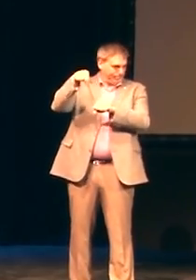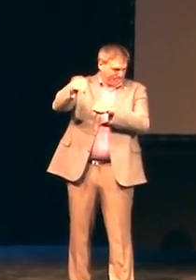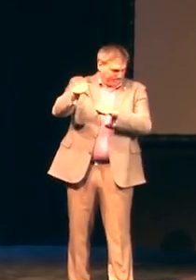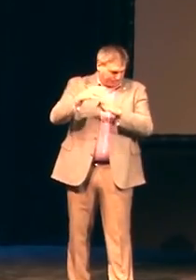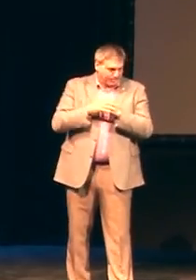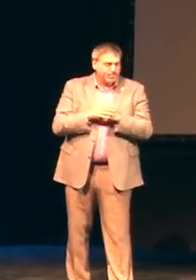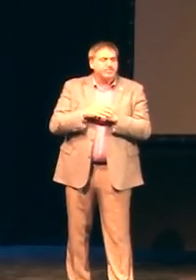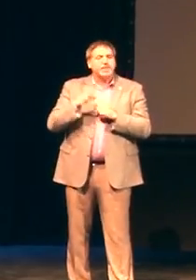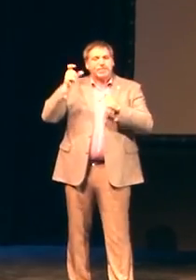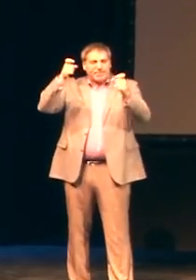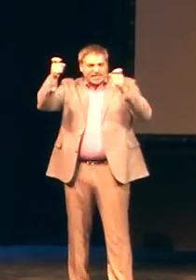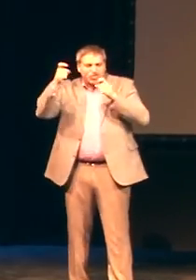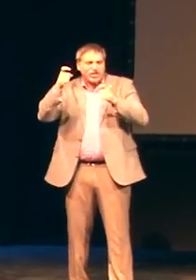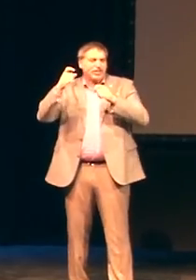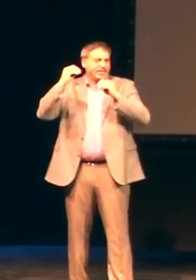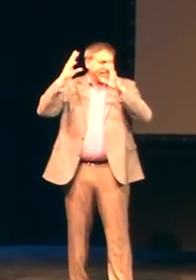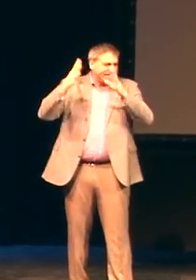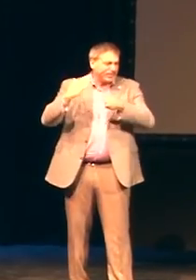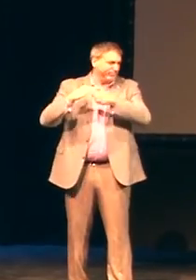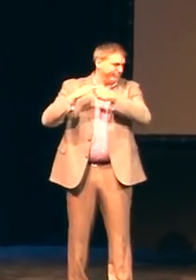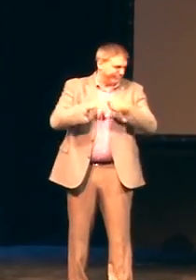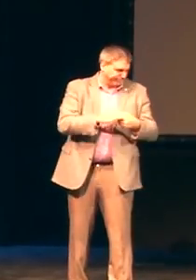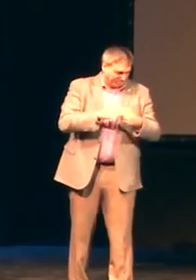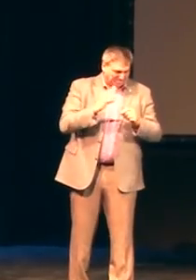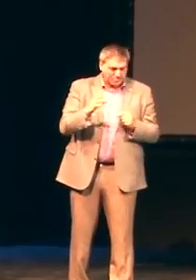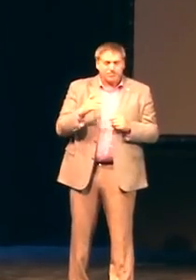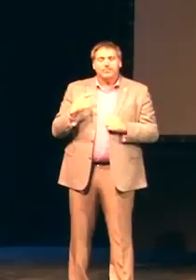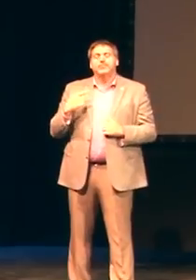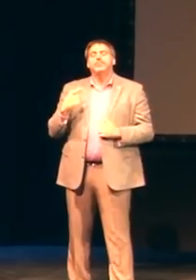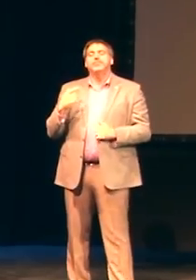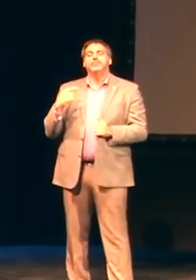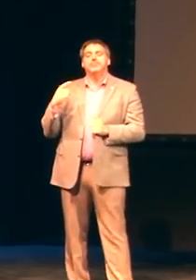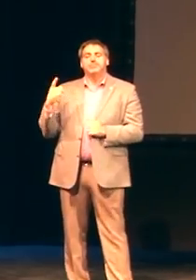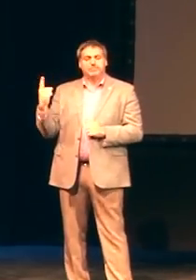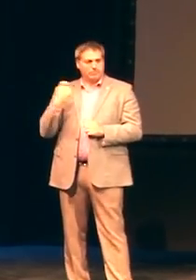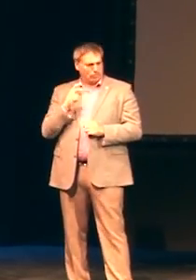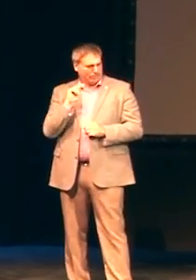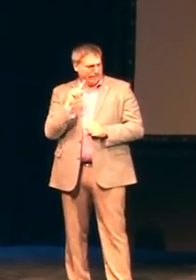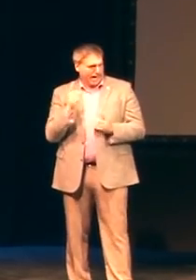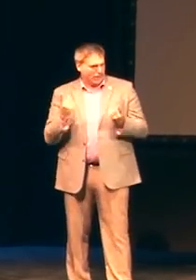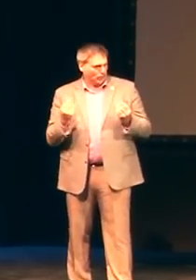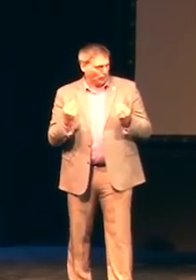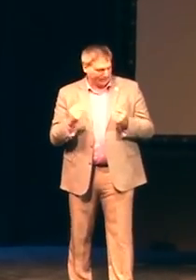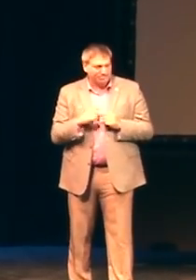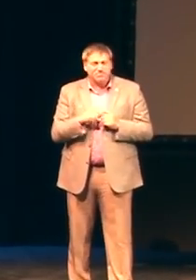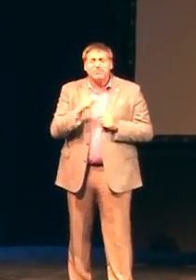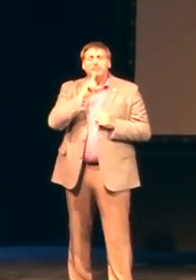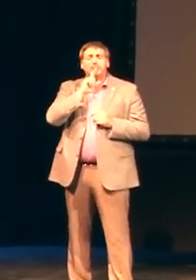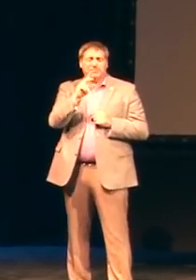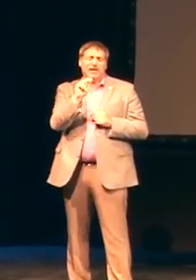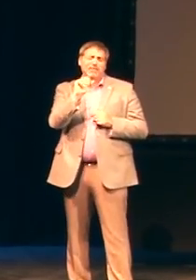the school system and the administration and the teachers are oppressing the students and this